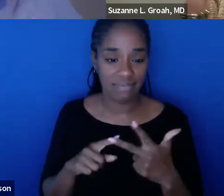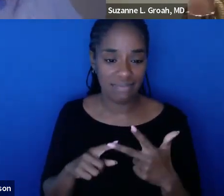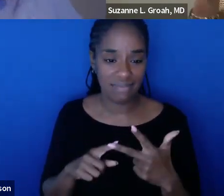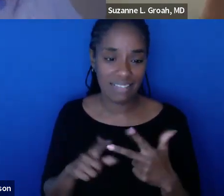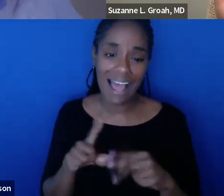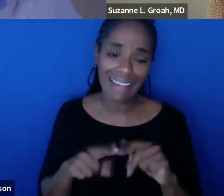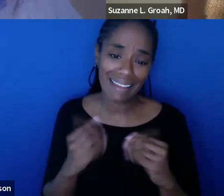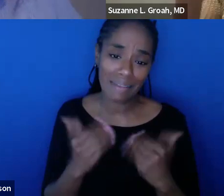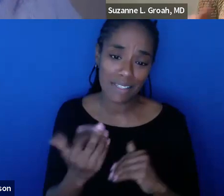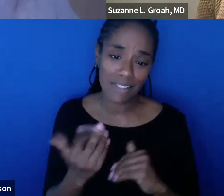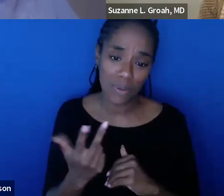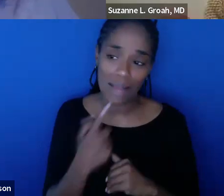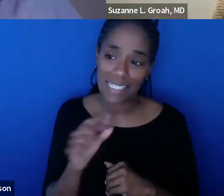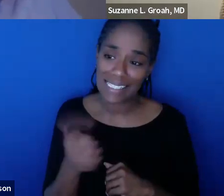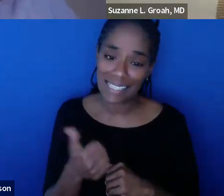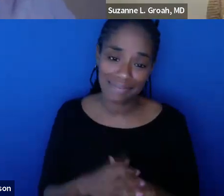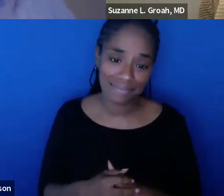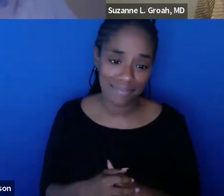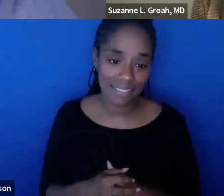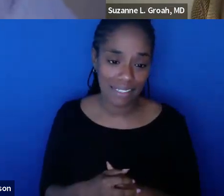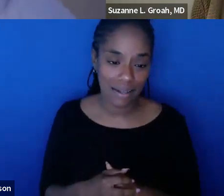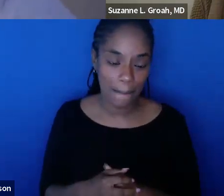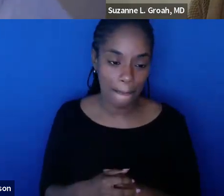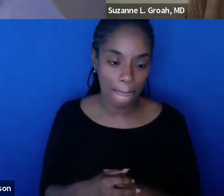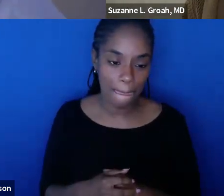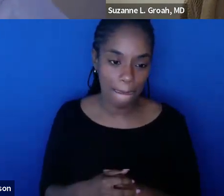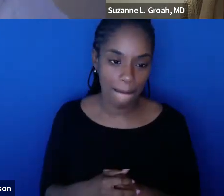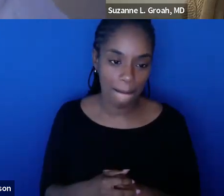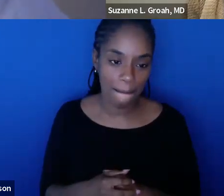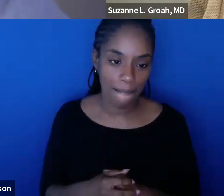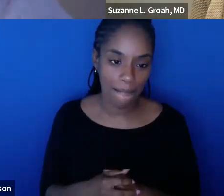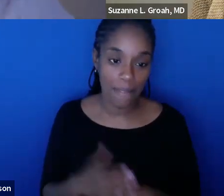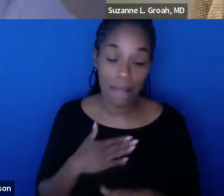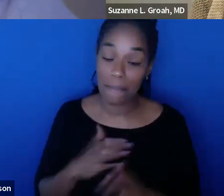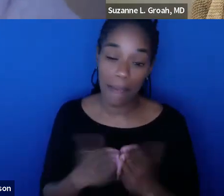I'd say 10, but . In my book, you could go 20.